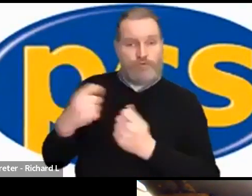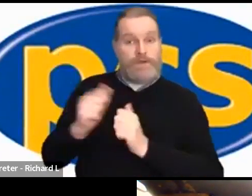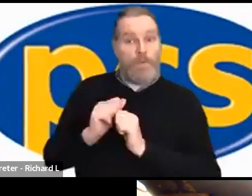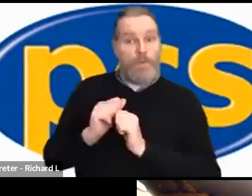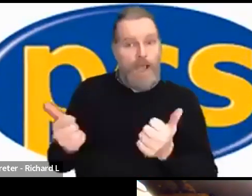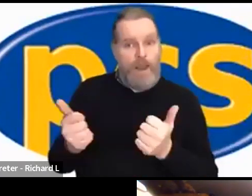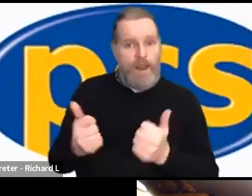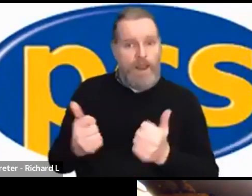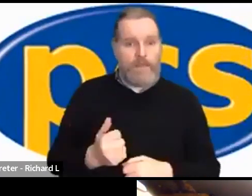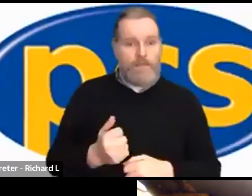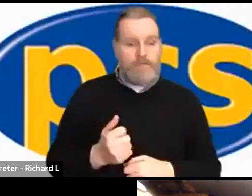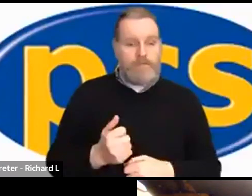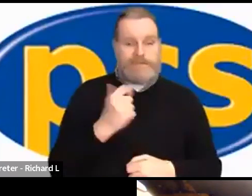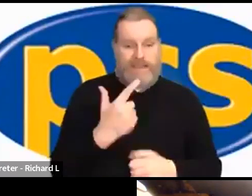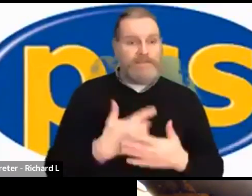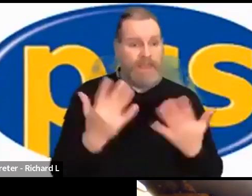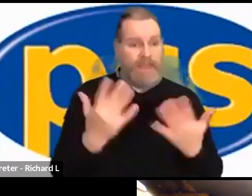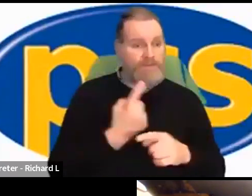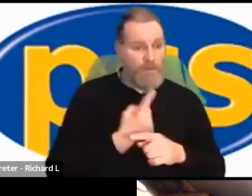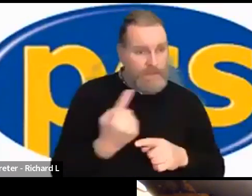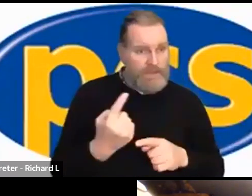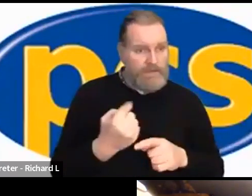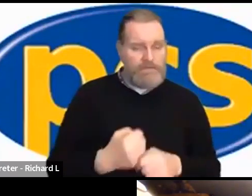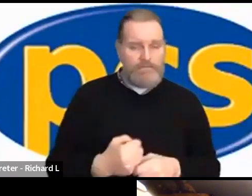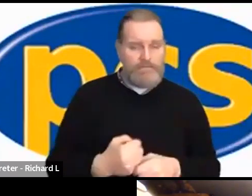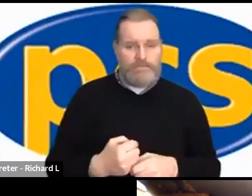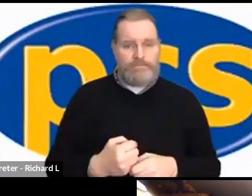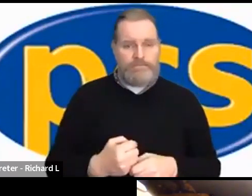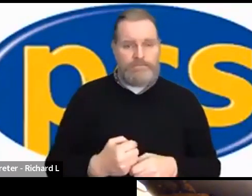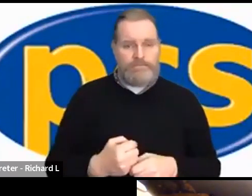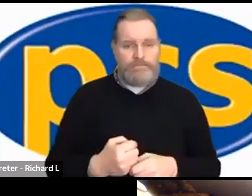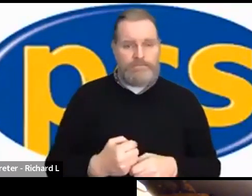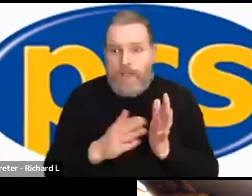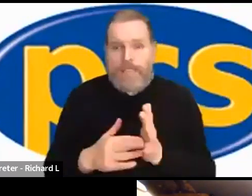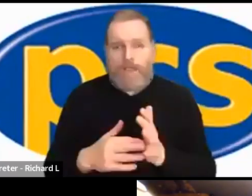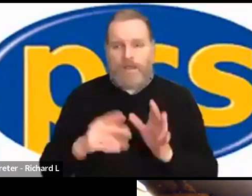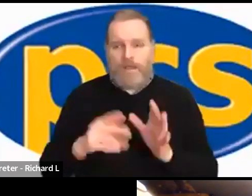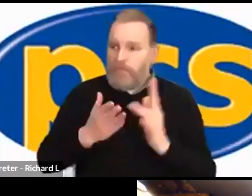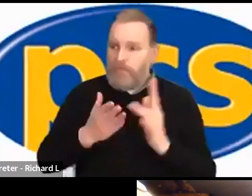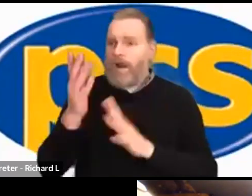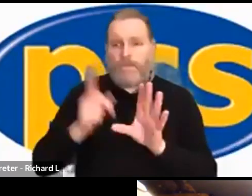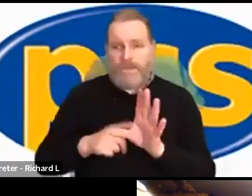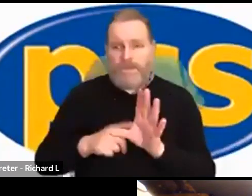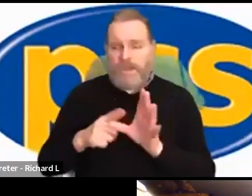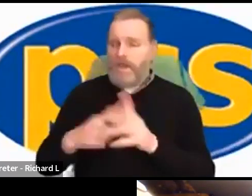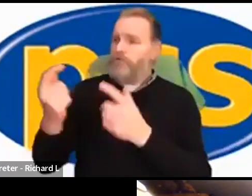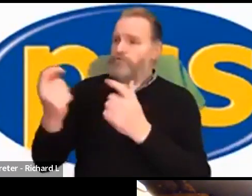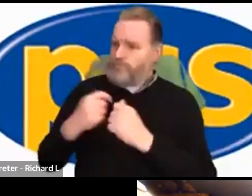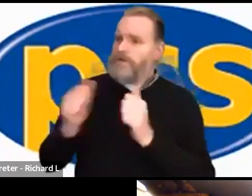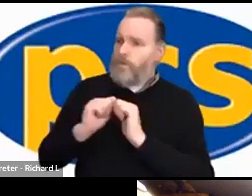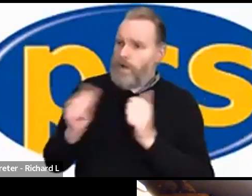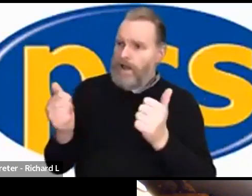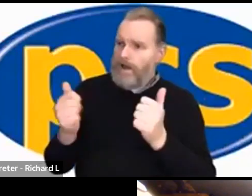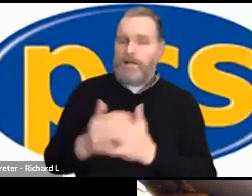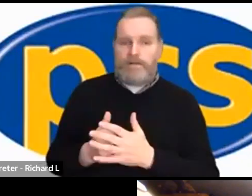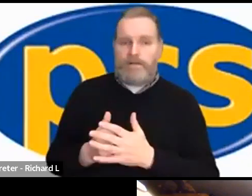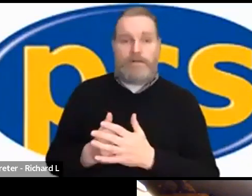a year, 7 days a a year, 7 days a week, 365 days a year, you know. So being seen to be strong in your in your own individual environment.